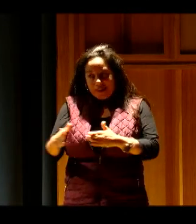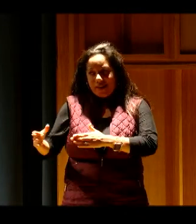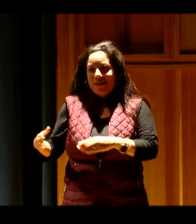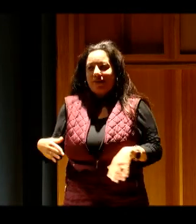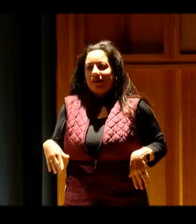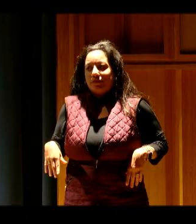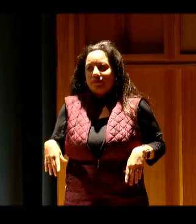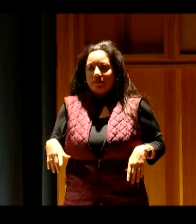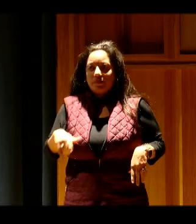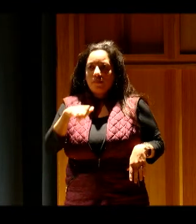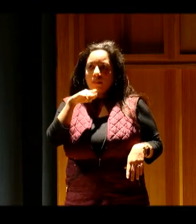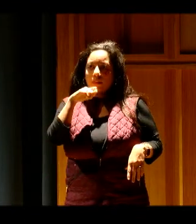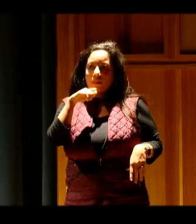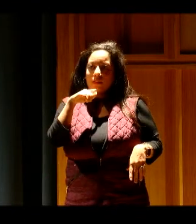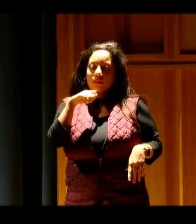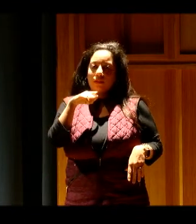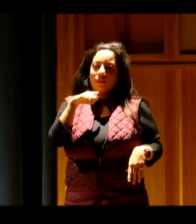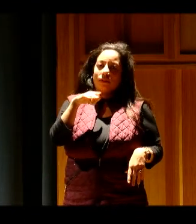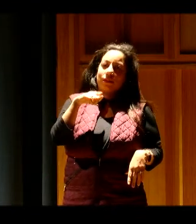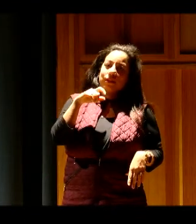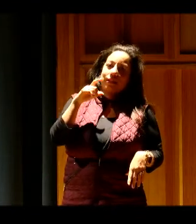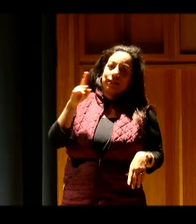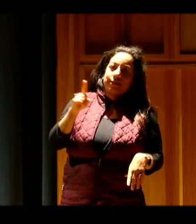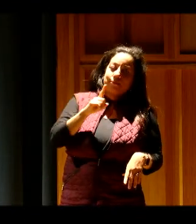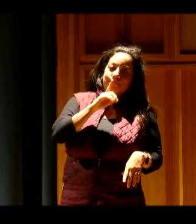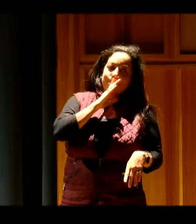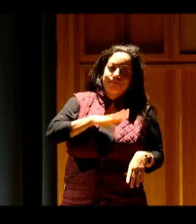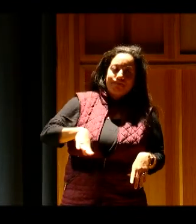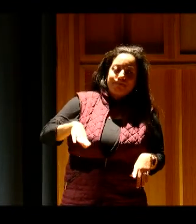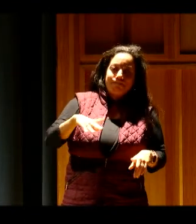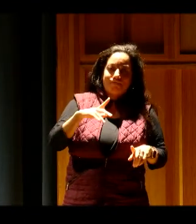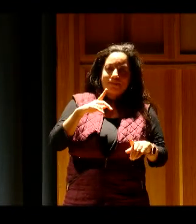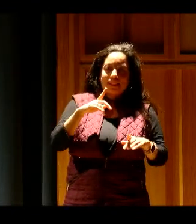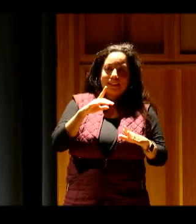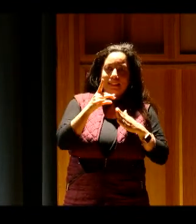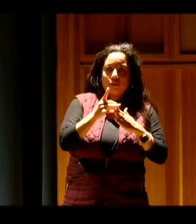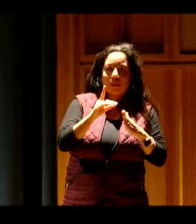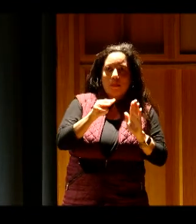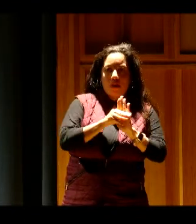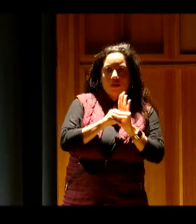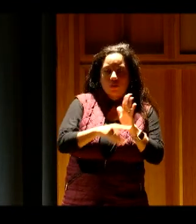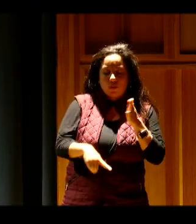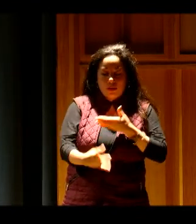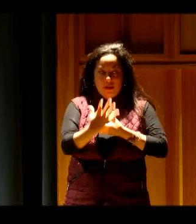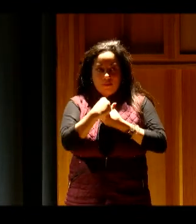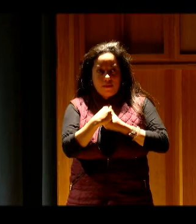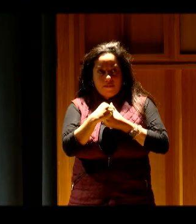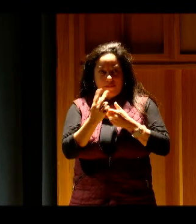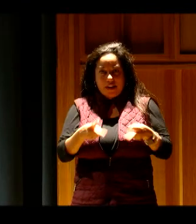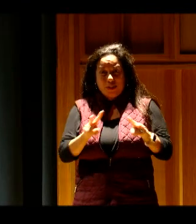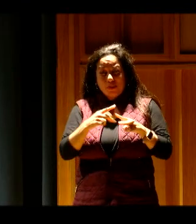leadership models we embody our values in a different way and we really need to get out there and talk about it.